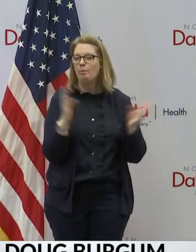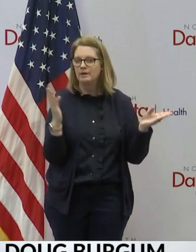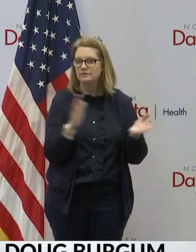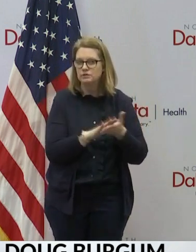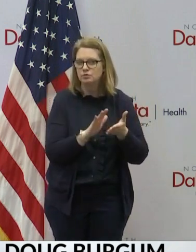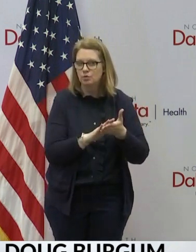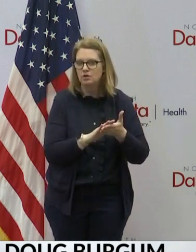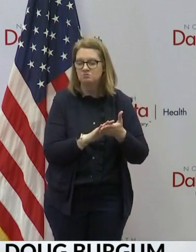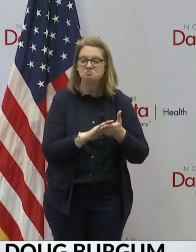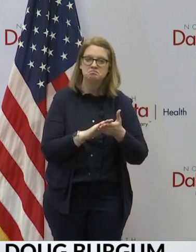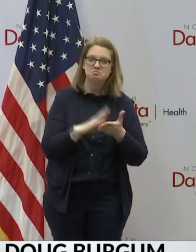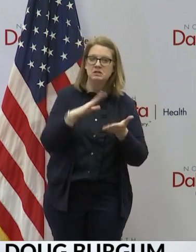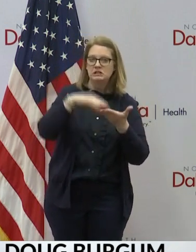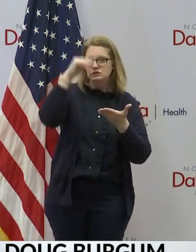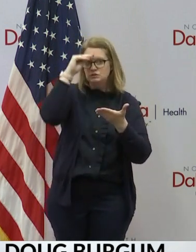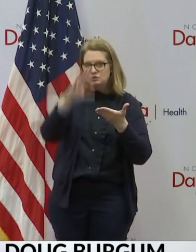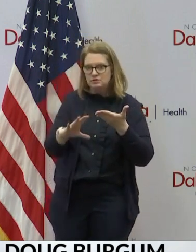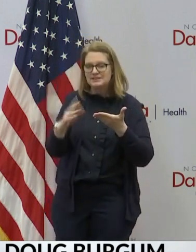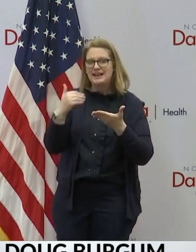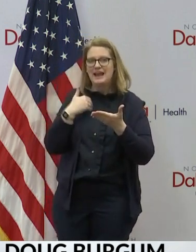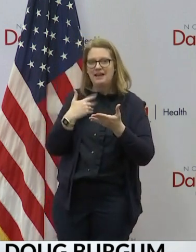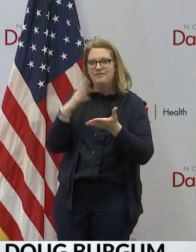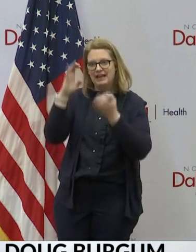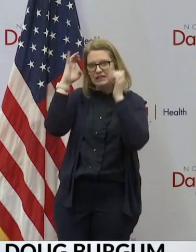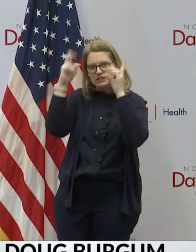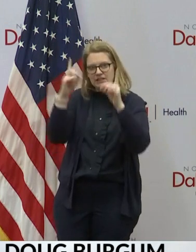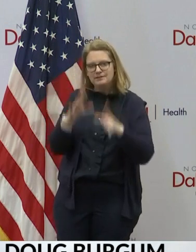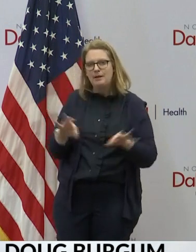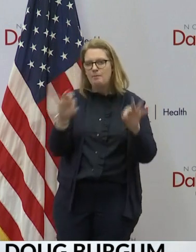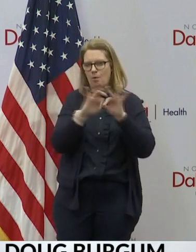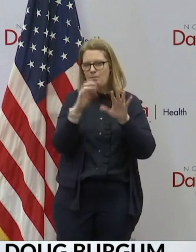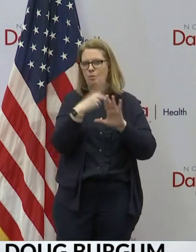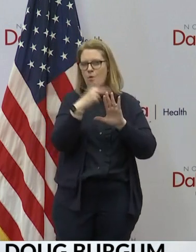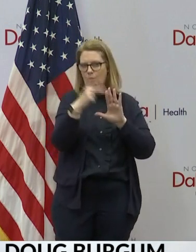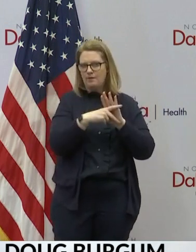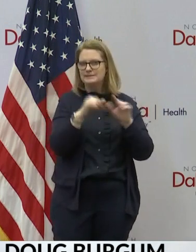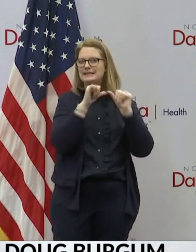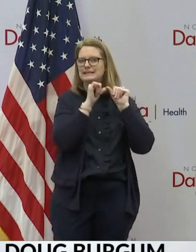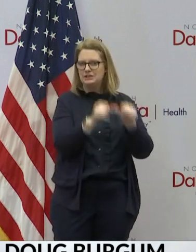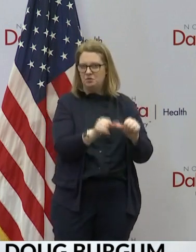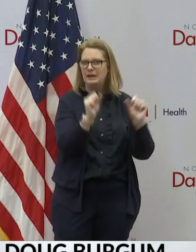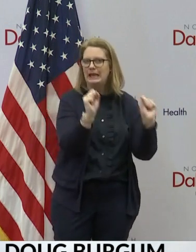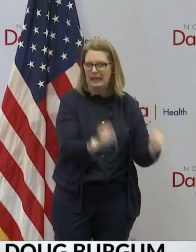OPENING OF SCHOOL FACILITIES, THIS WILL HELP GET US OPEN FOR NEXT FALL AND ENSURE THAT